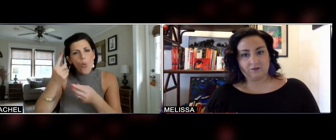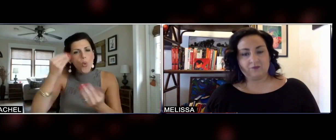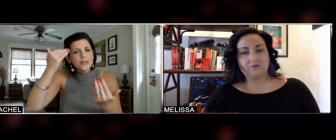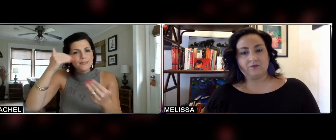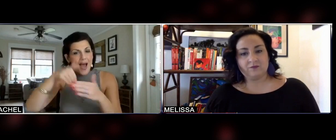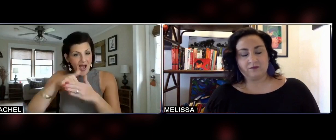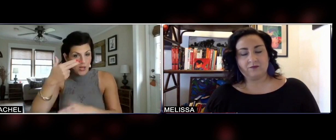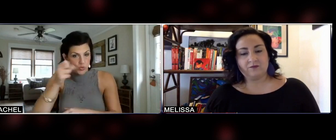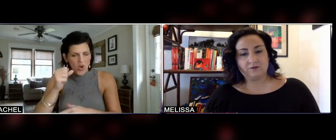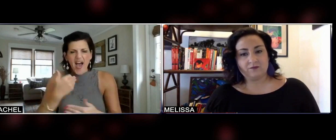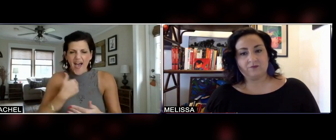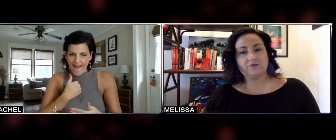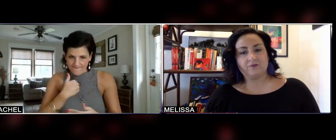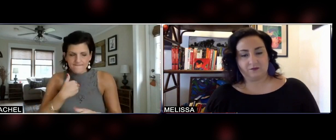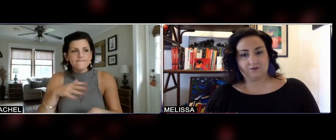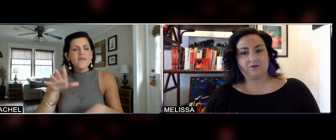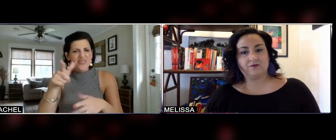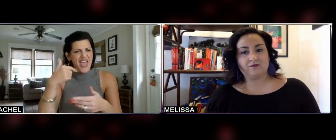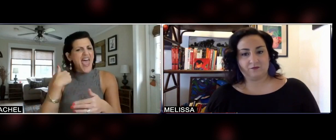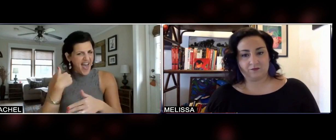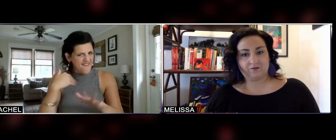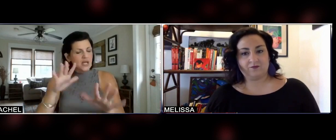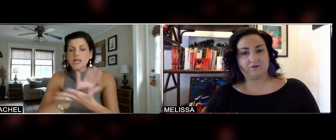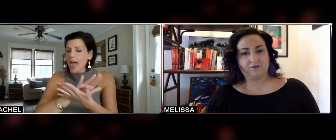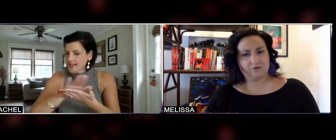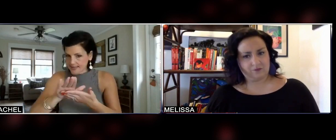what to expect in high school. They have these things which is nice,